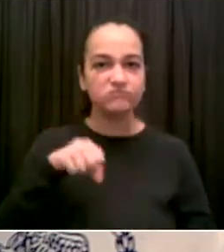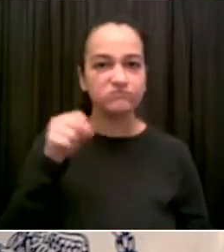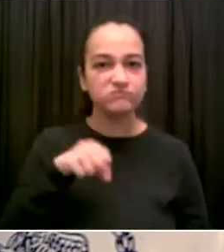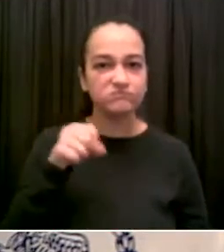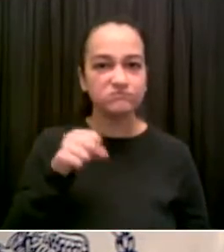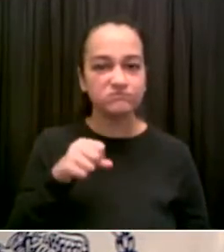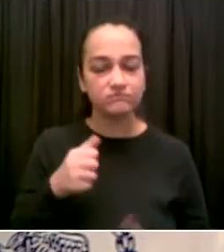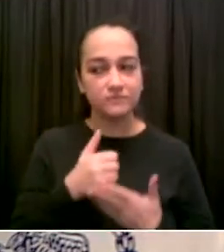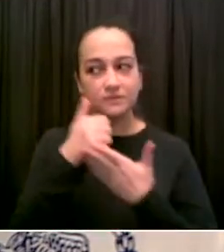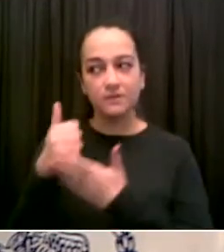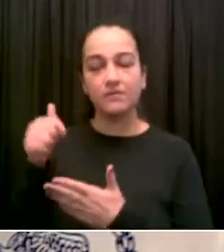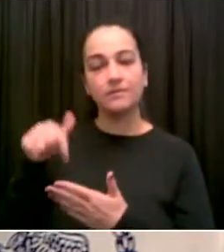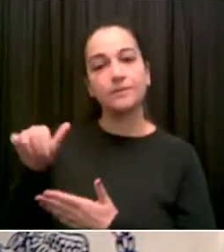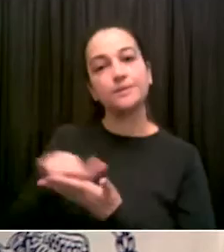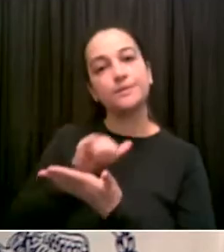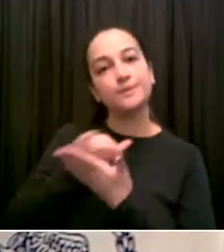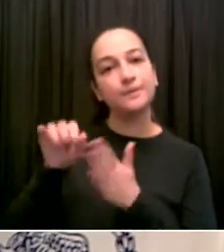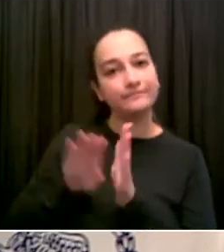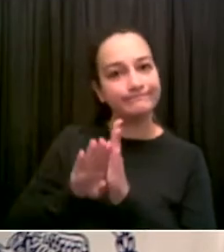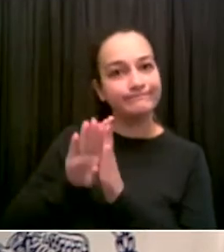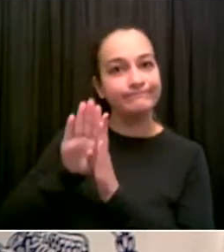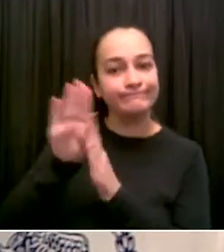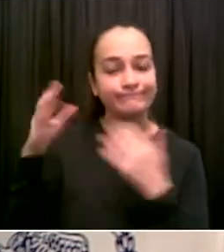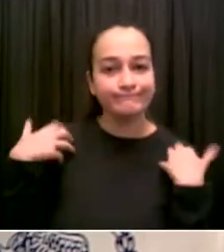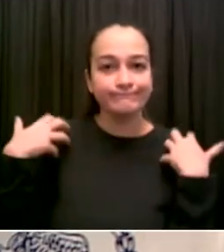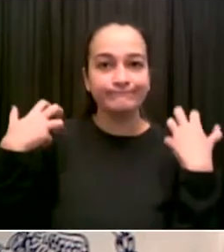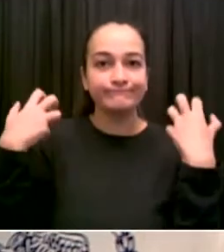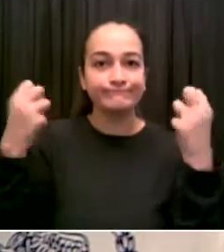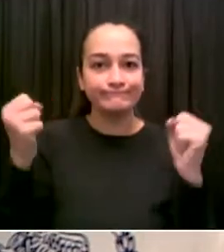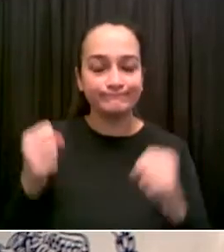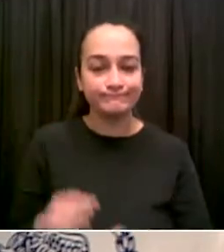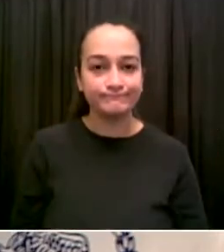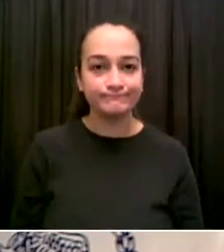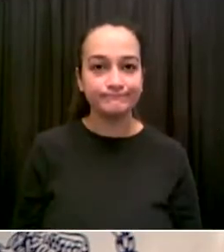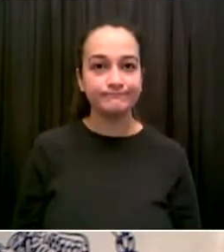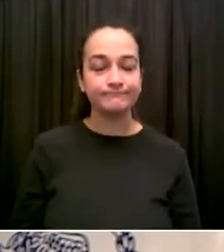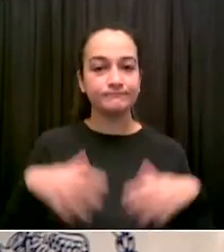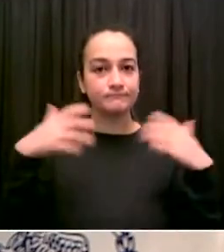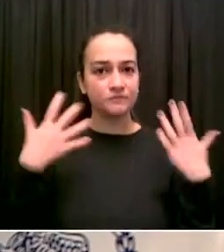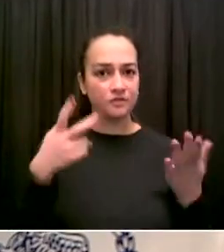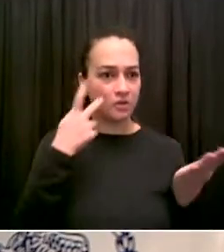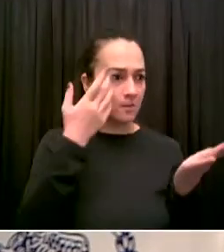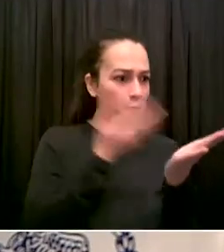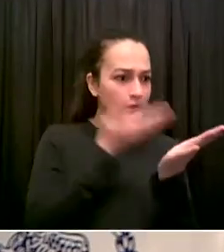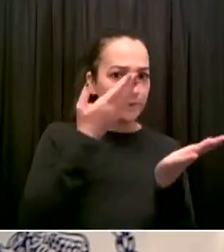CRUCIAL TURNAROUND TIME FOR NEW YORK CITY, CRUCIAL COME BACK